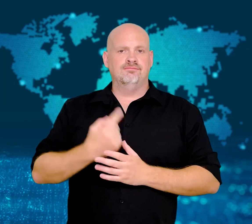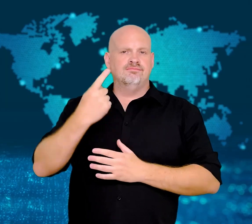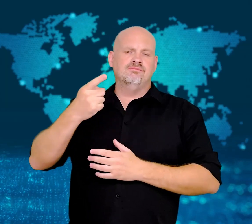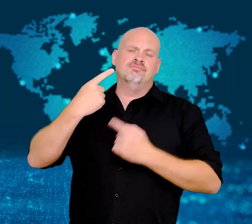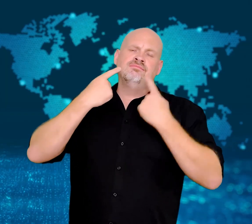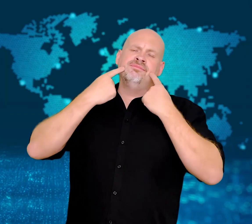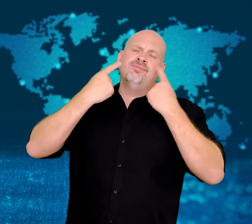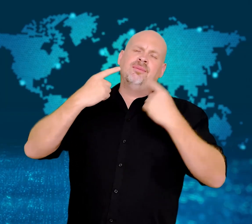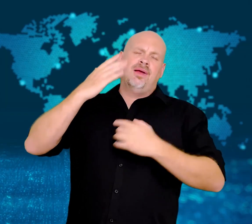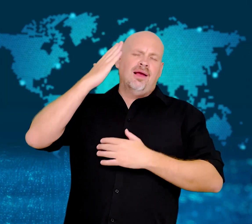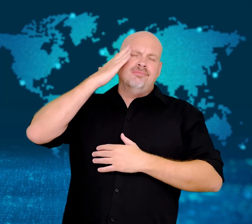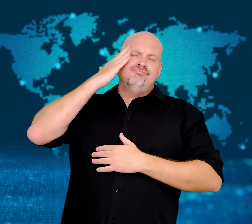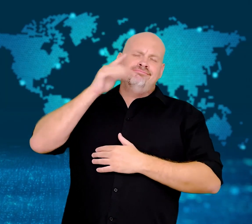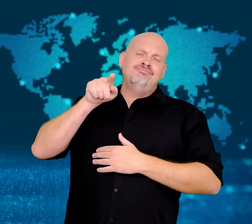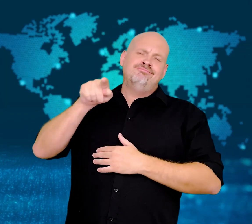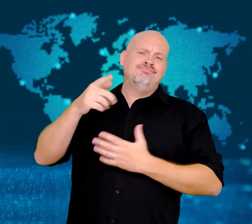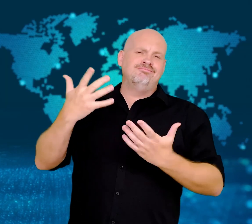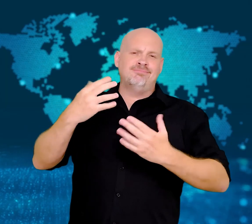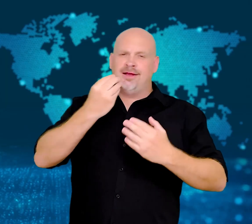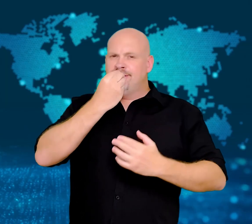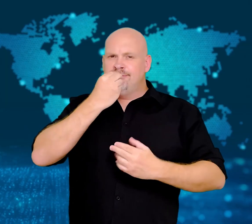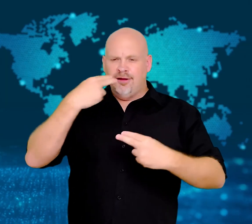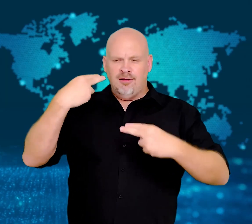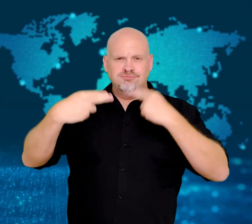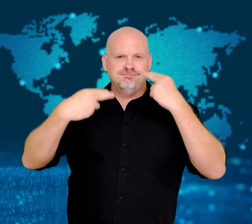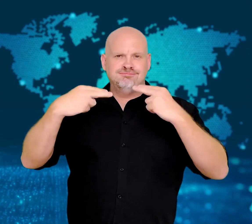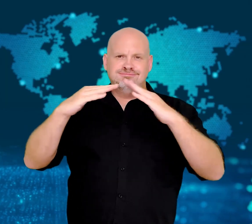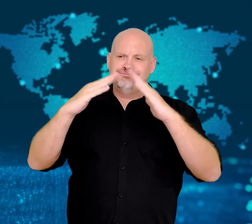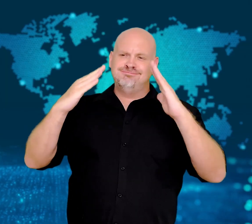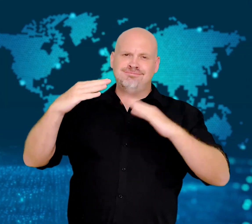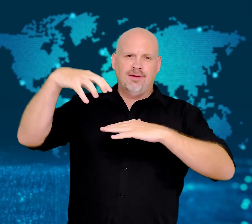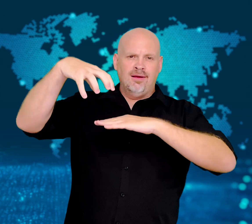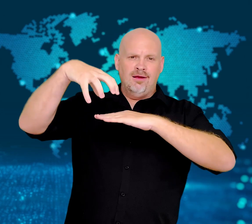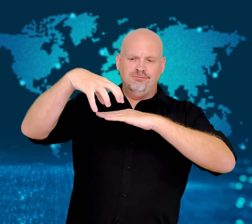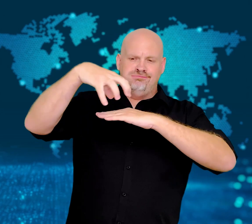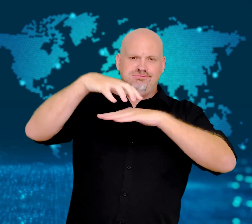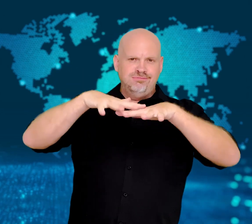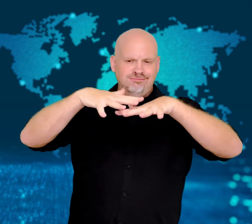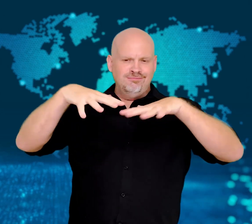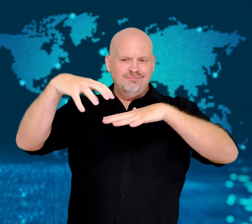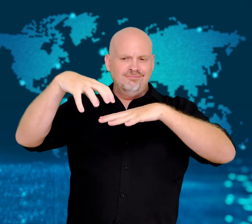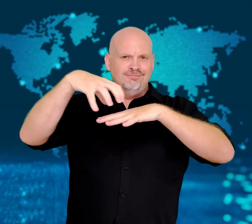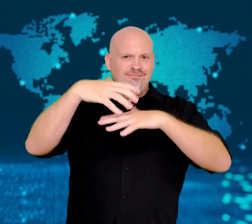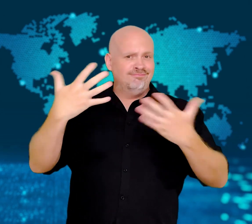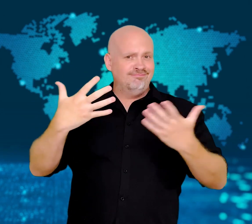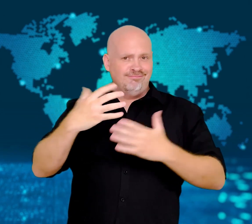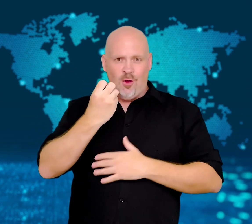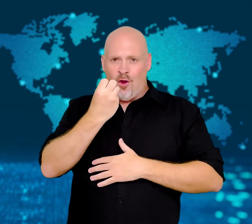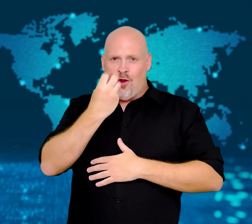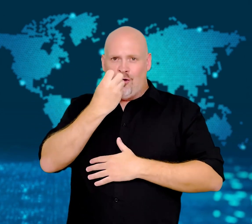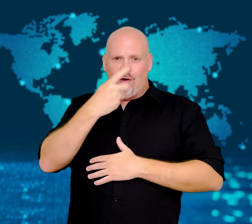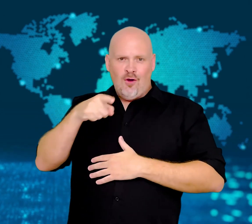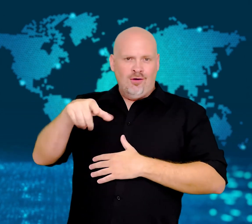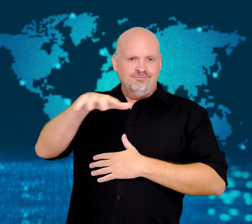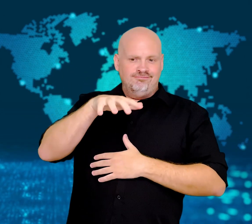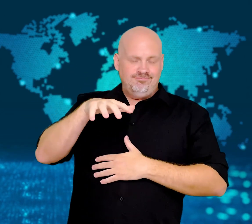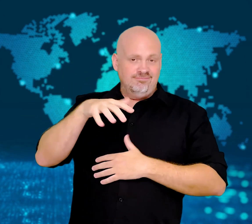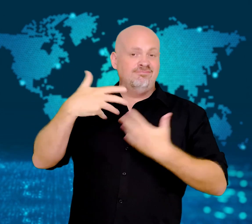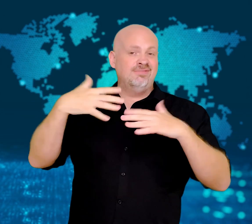[GAVIN]: An iconic floating restaurant in Hong Kong has sunk into the sea.